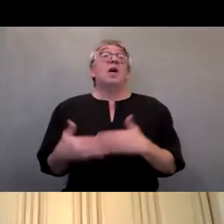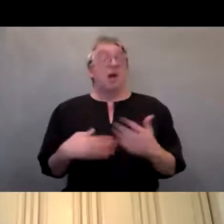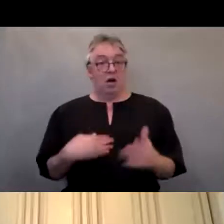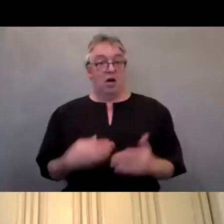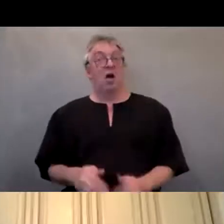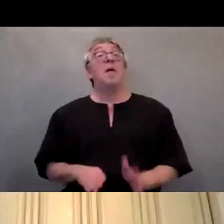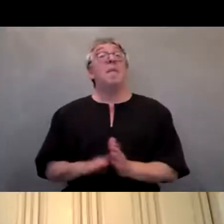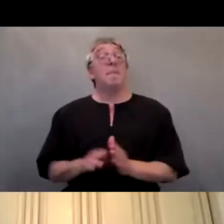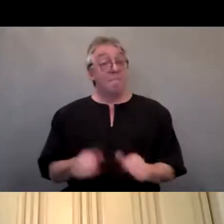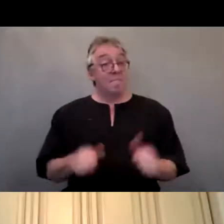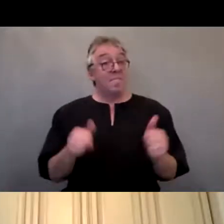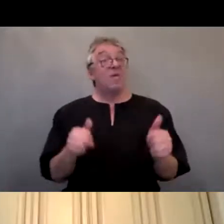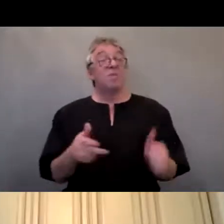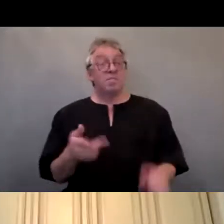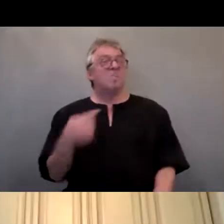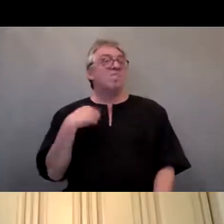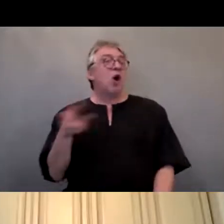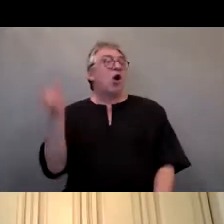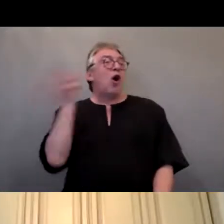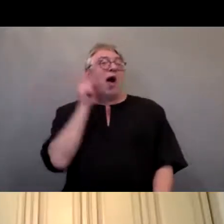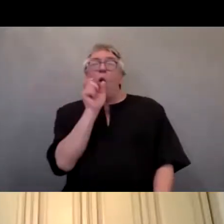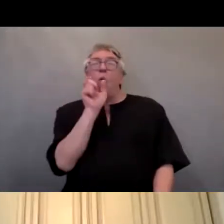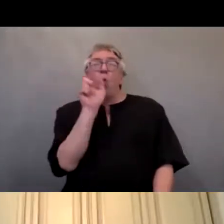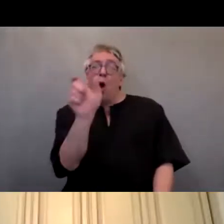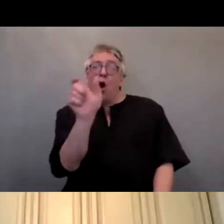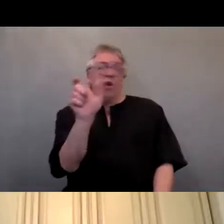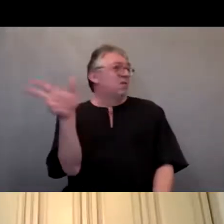that helped me get better. Frankly, the truth is, I